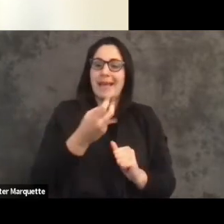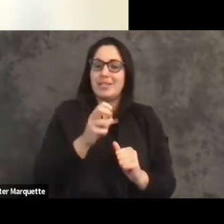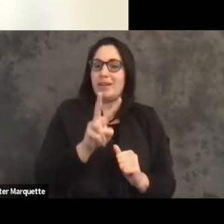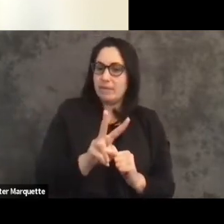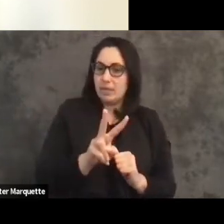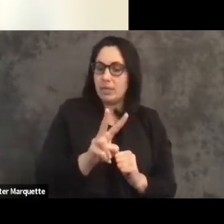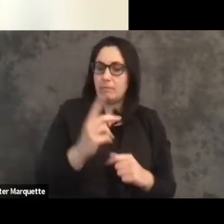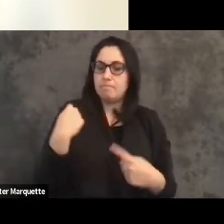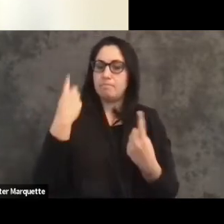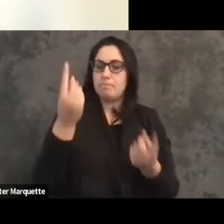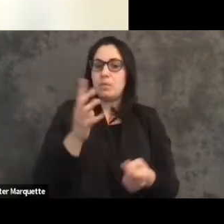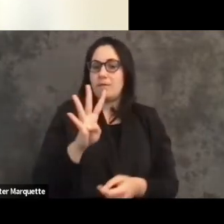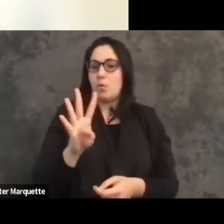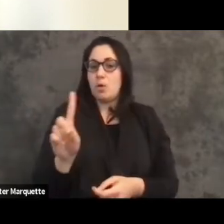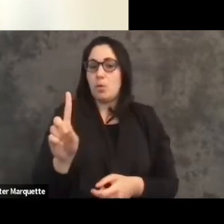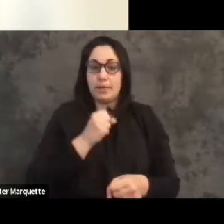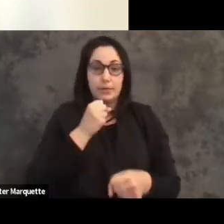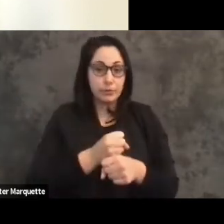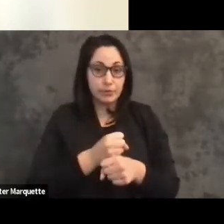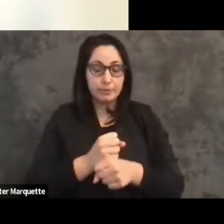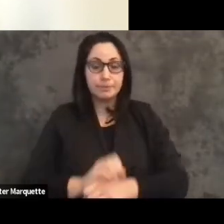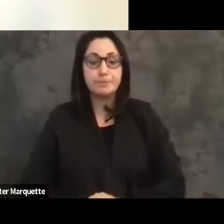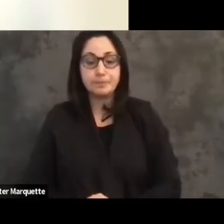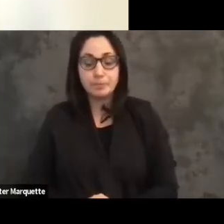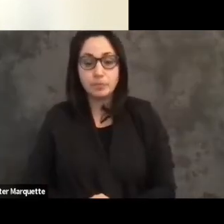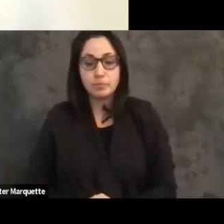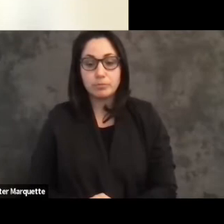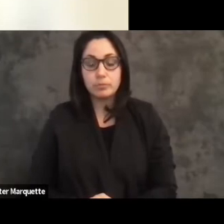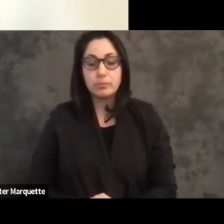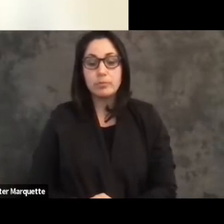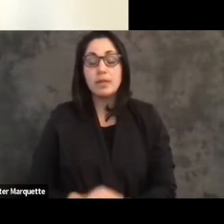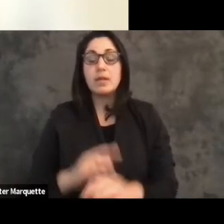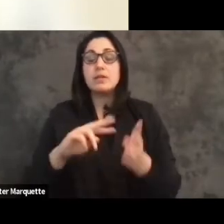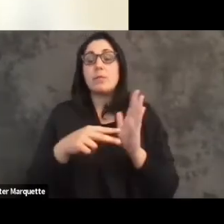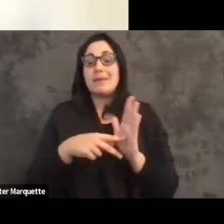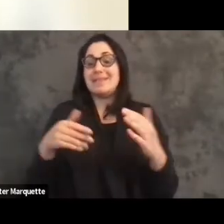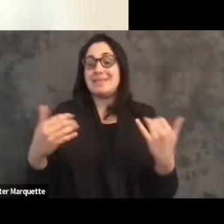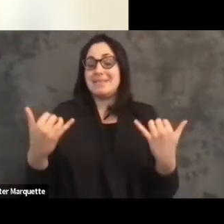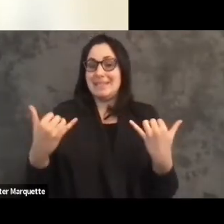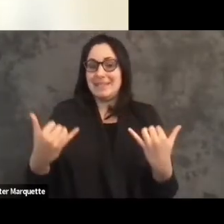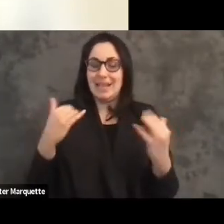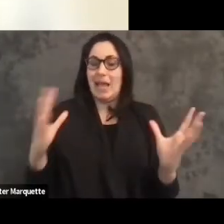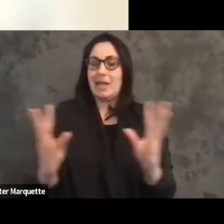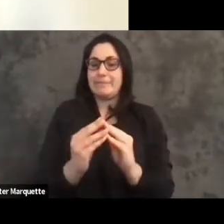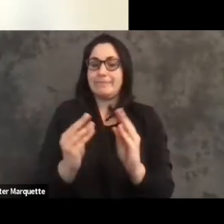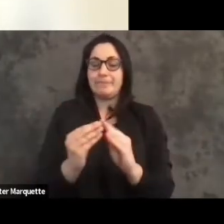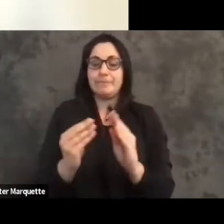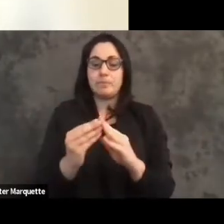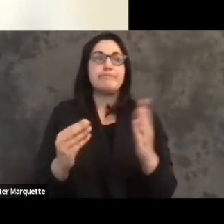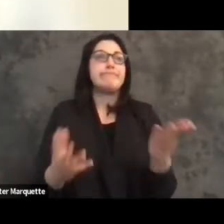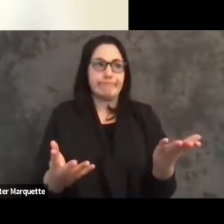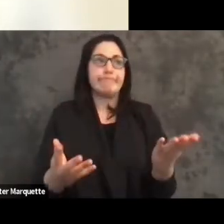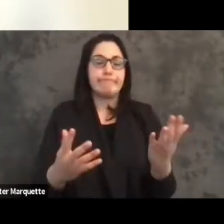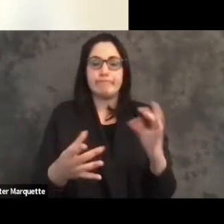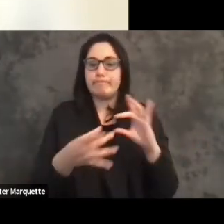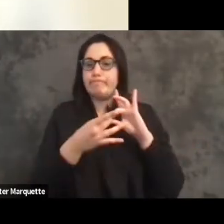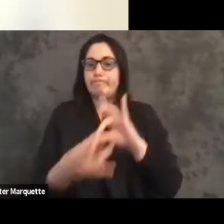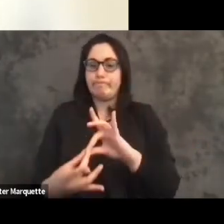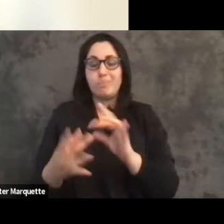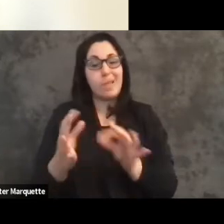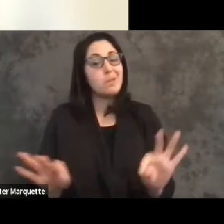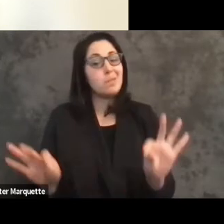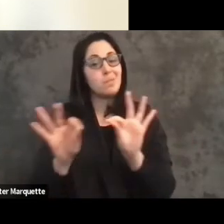This sounds very familiar to those of us who have experienced HIV over the past 41 years.